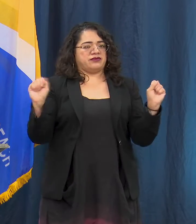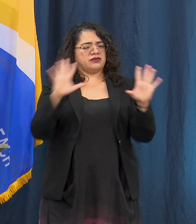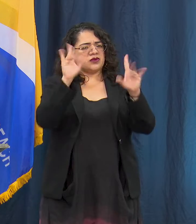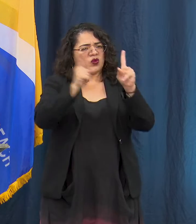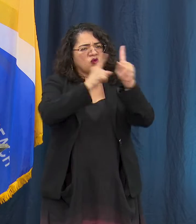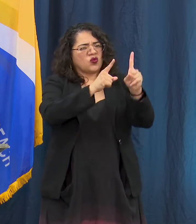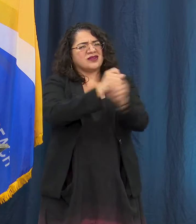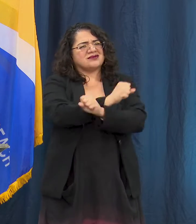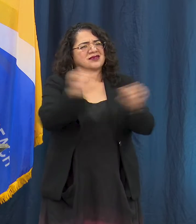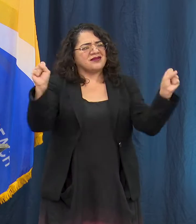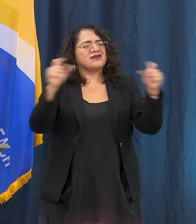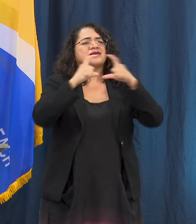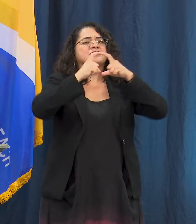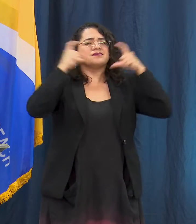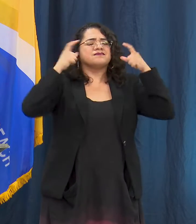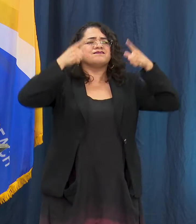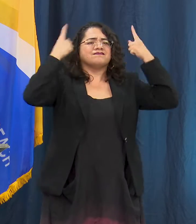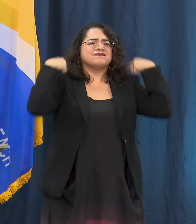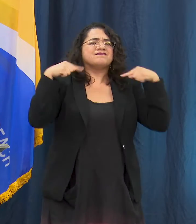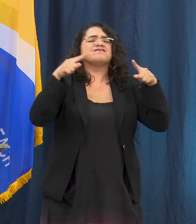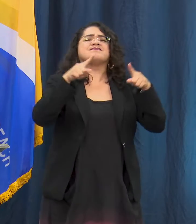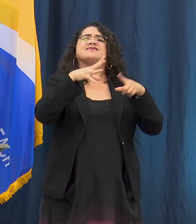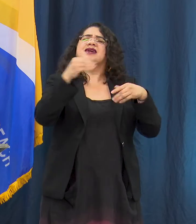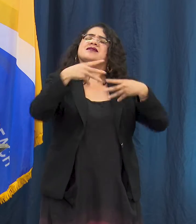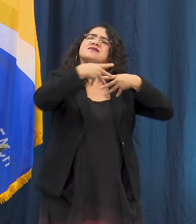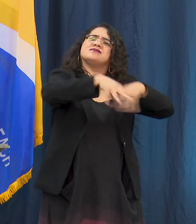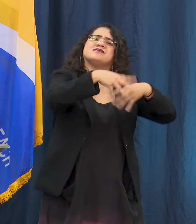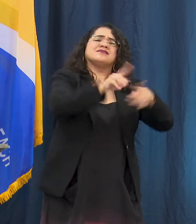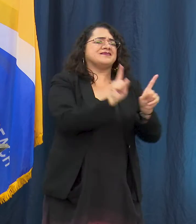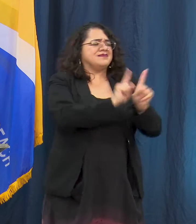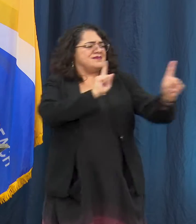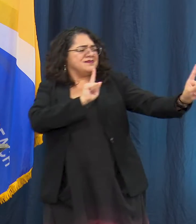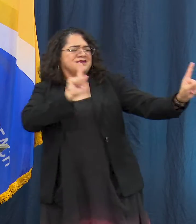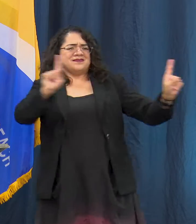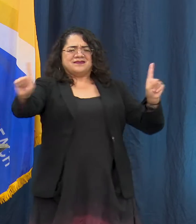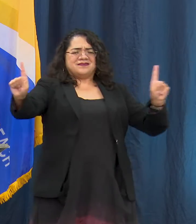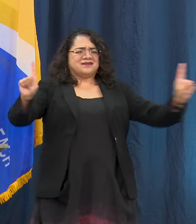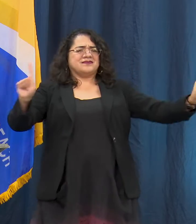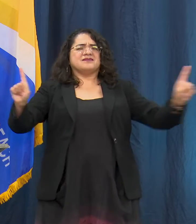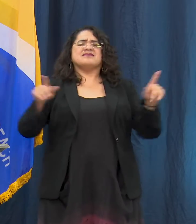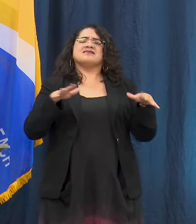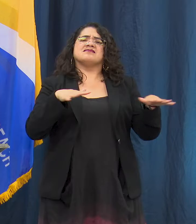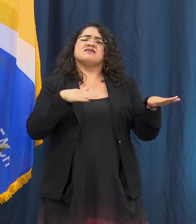safely with face coverings and to stand in distance, and walk quietly.